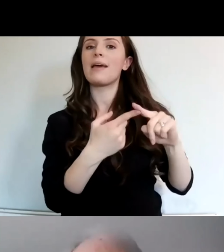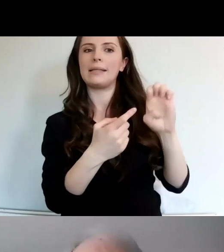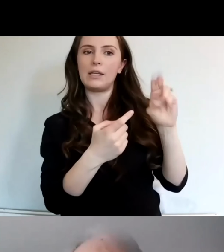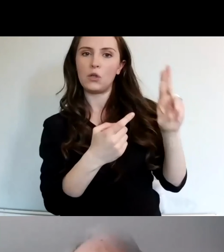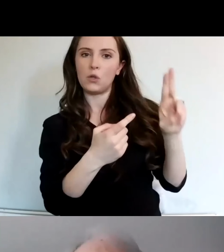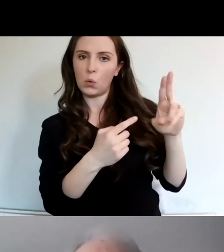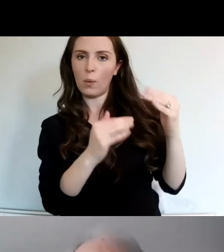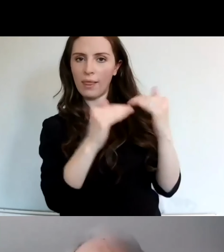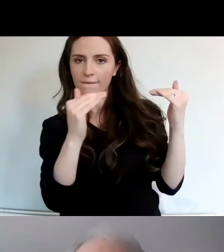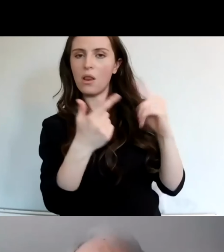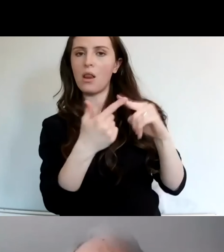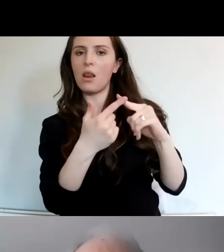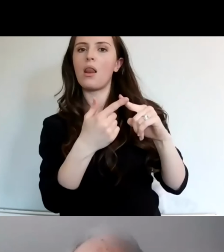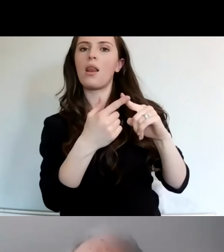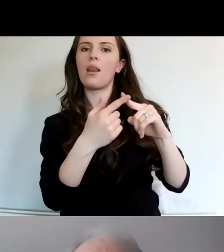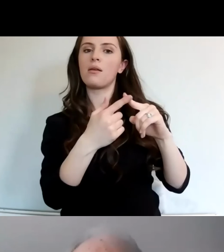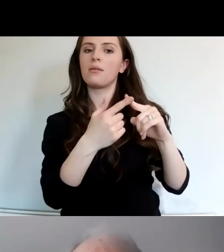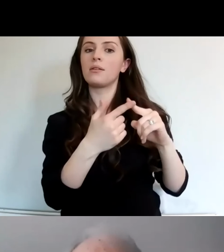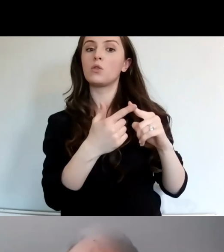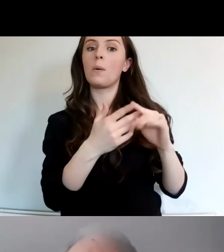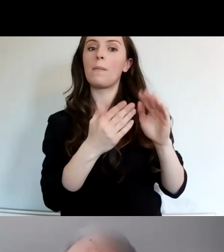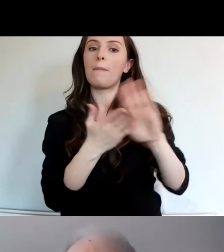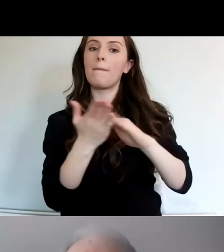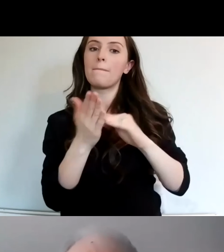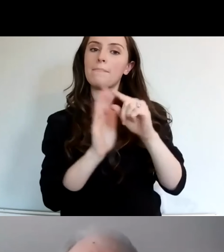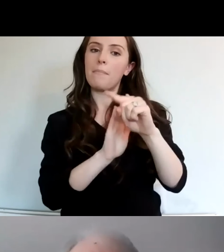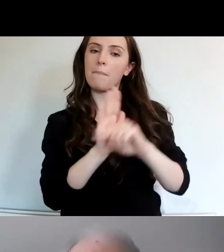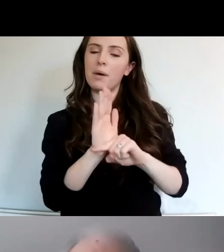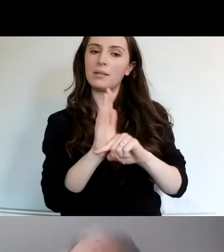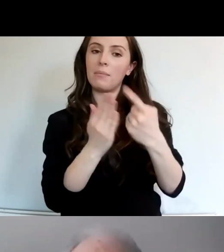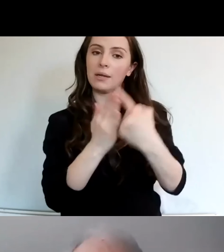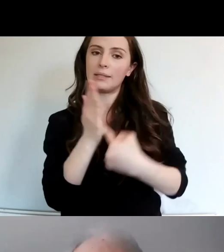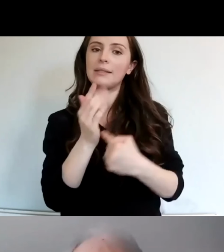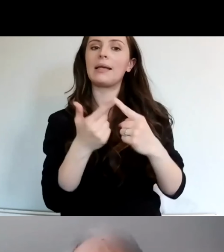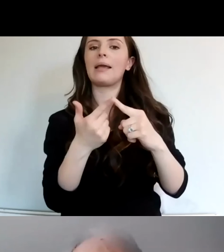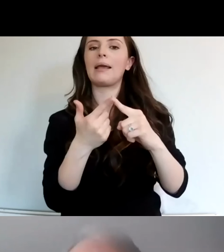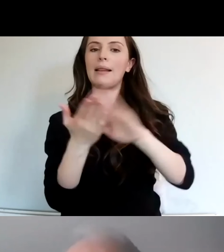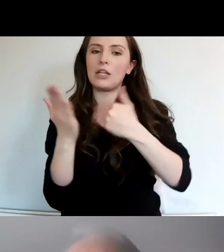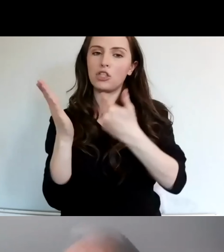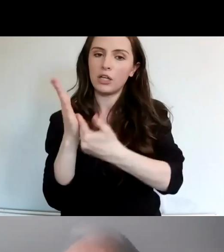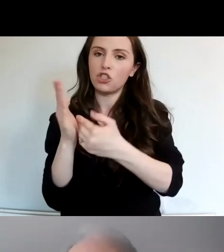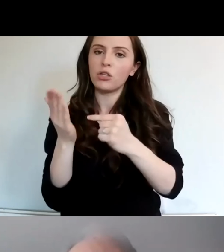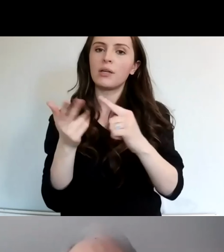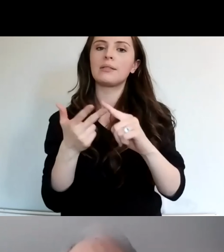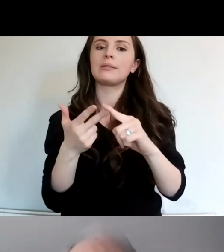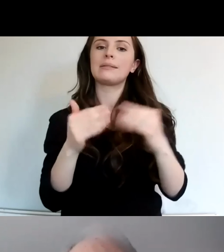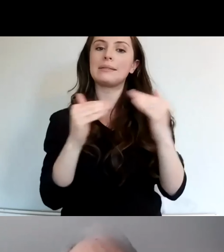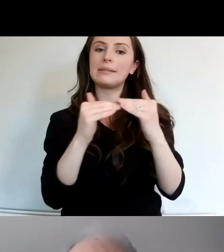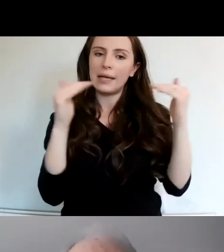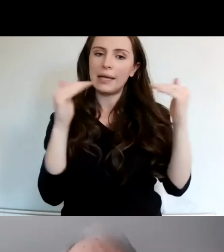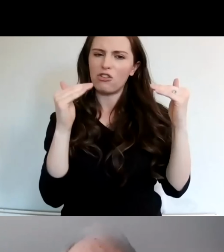so policy, legislation, standards very much underpin a lot of our work.